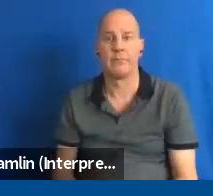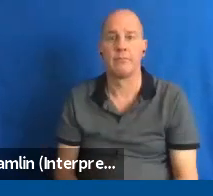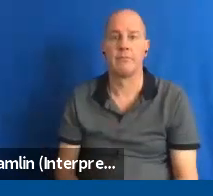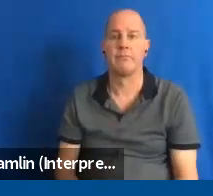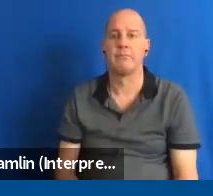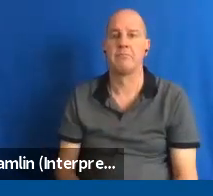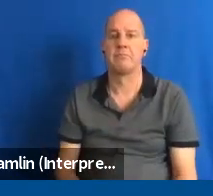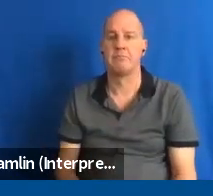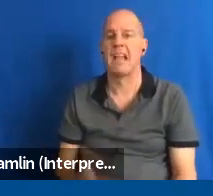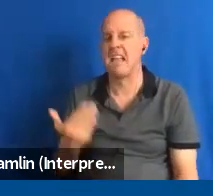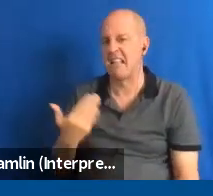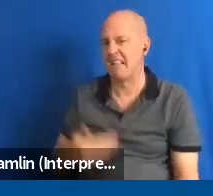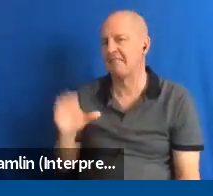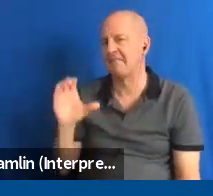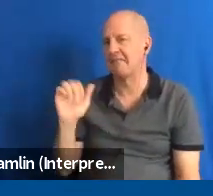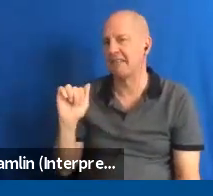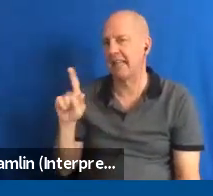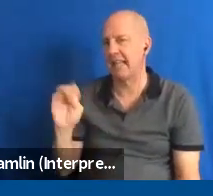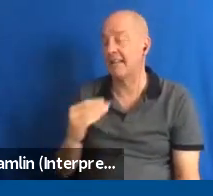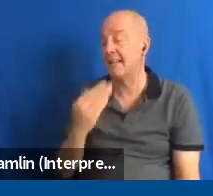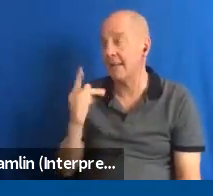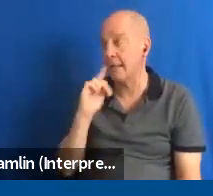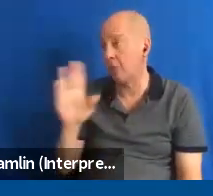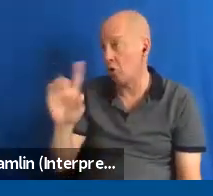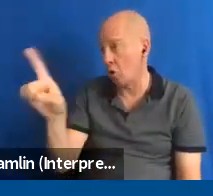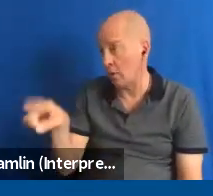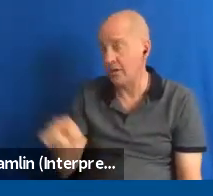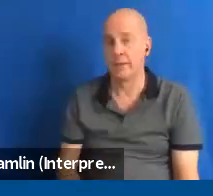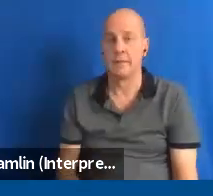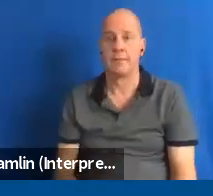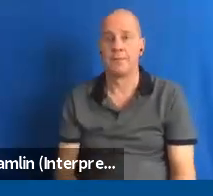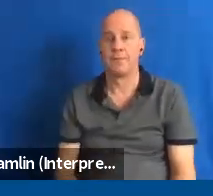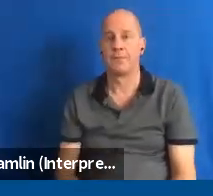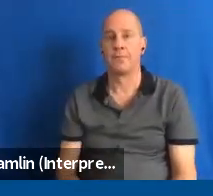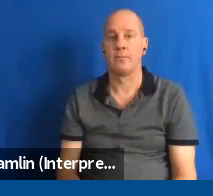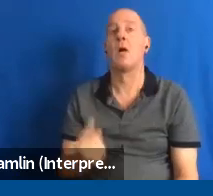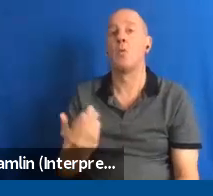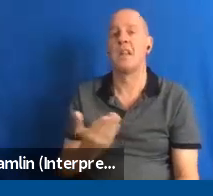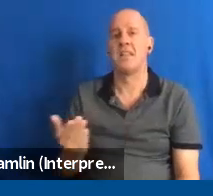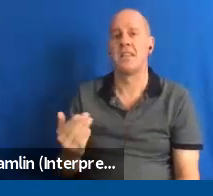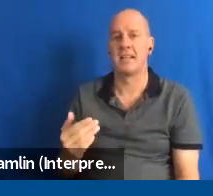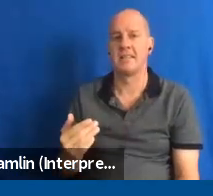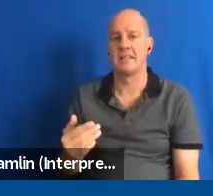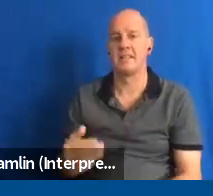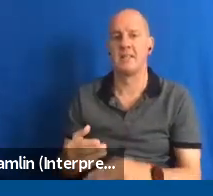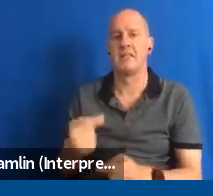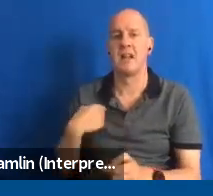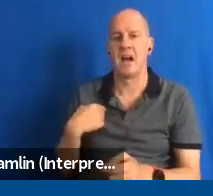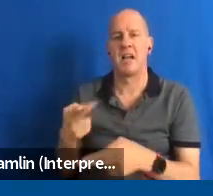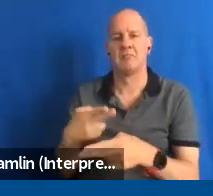Thank you for that question. One of the things I touched on in my part of the presentation was